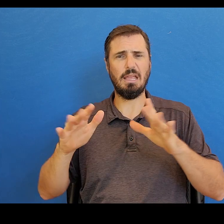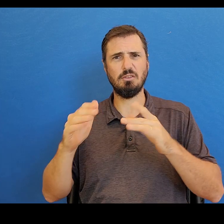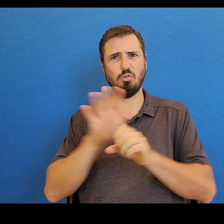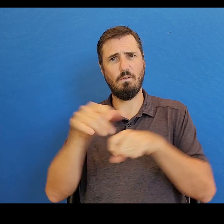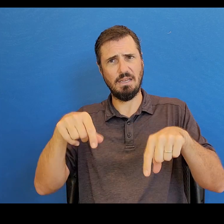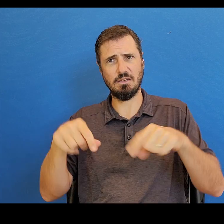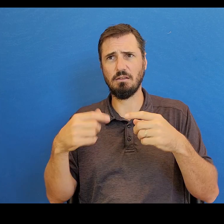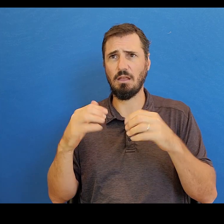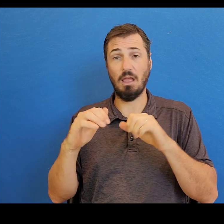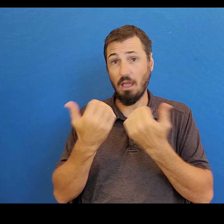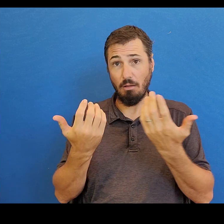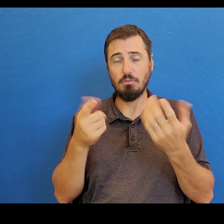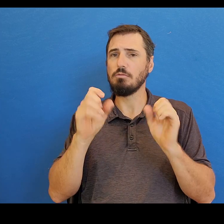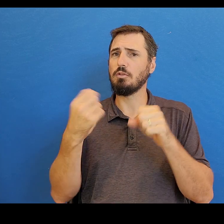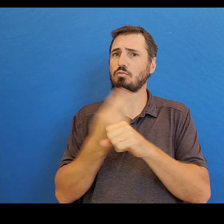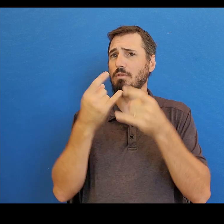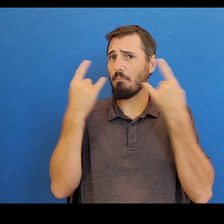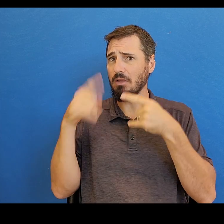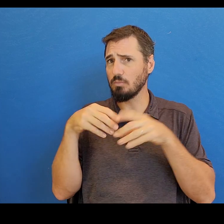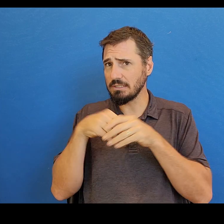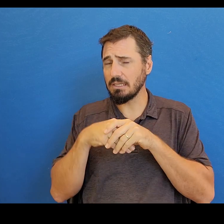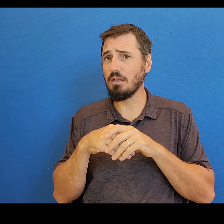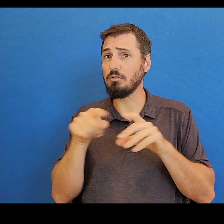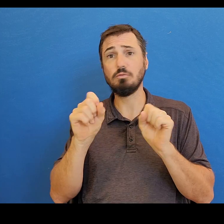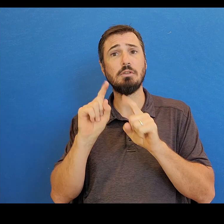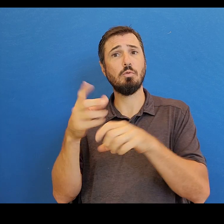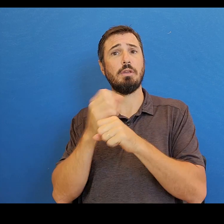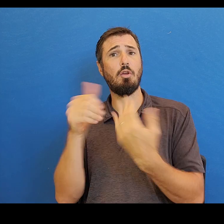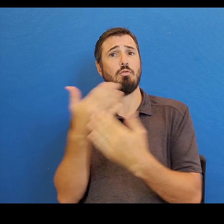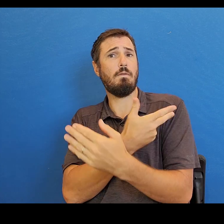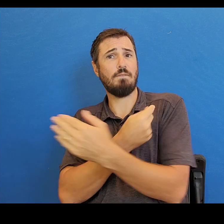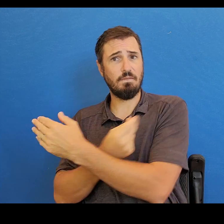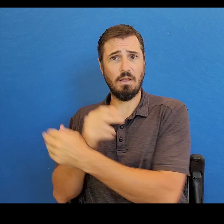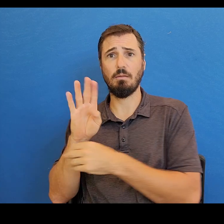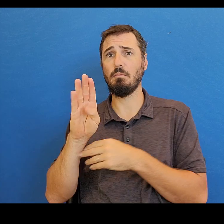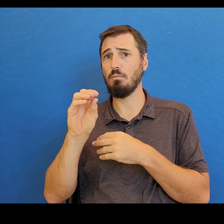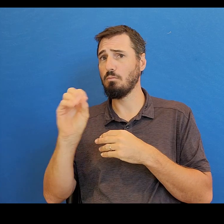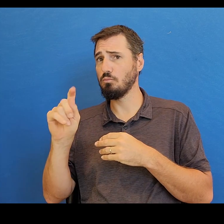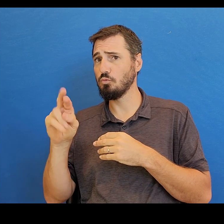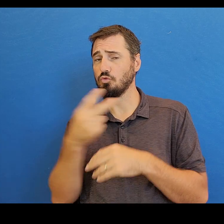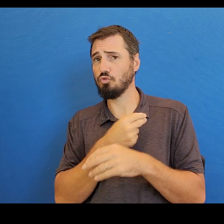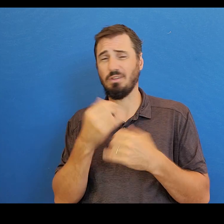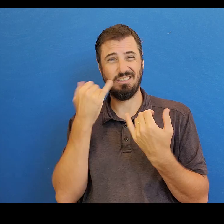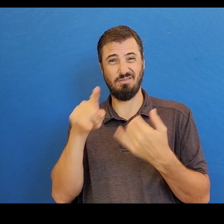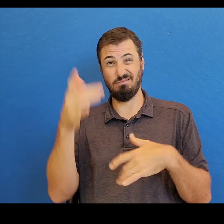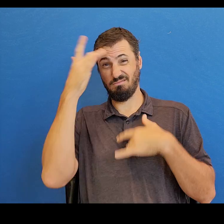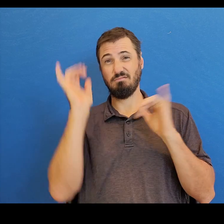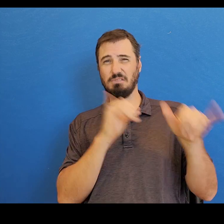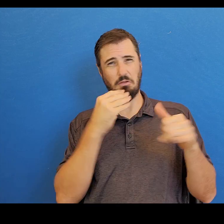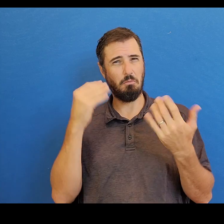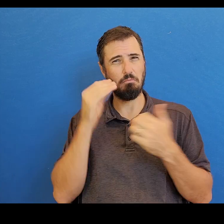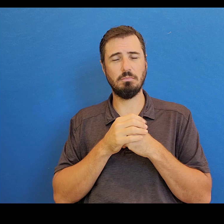Safety measures include wearing a well-fitting mask indoors and getting up to date on your vaccinations and boosters. And of course, stay home if you are sick.